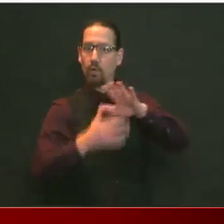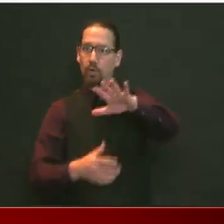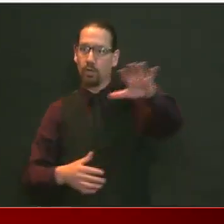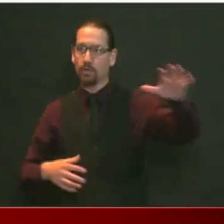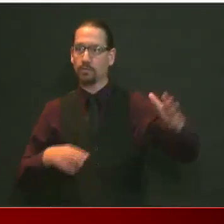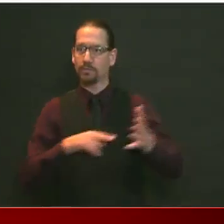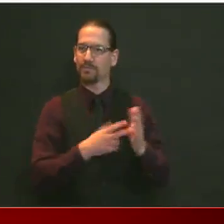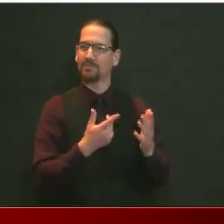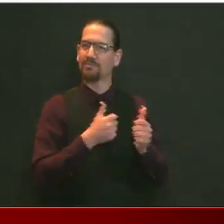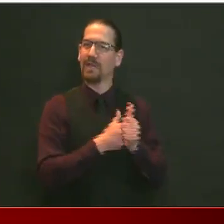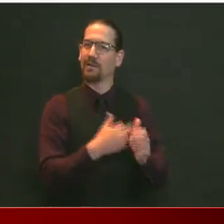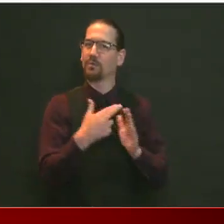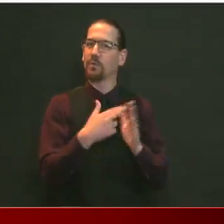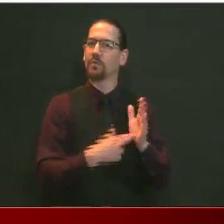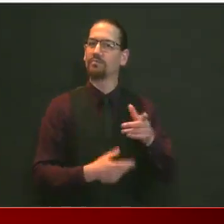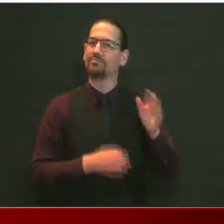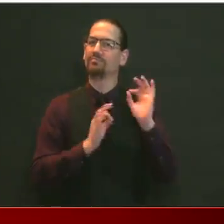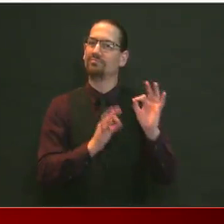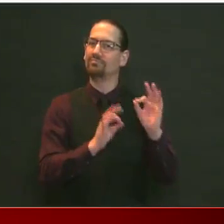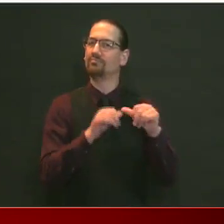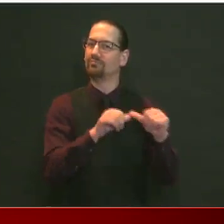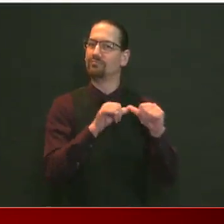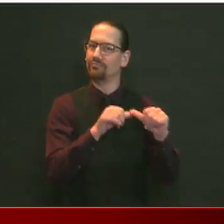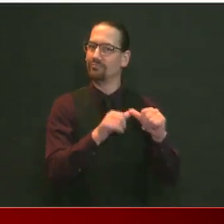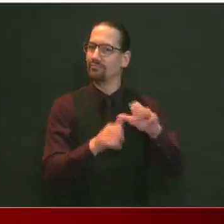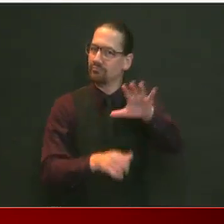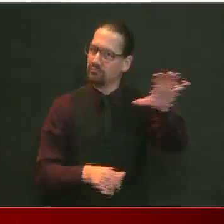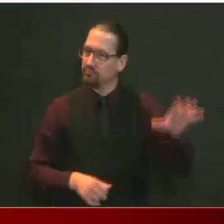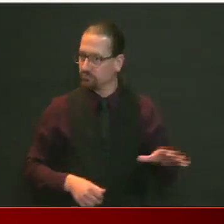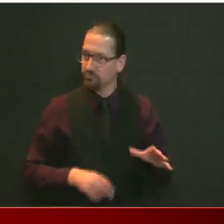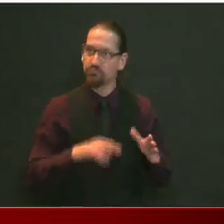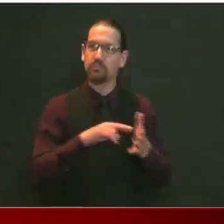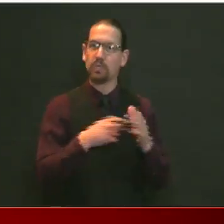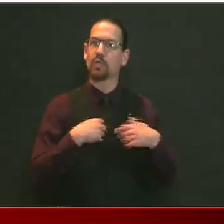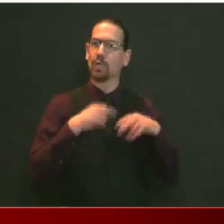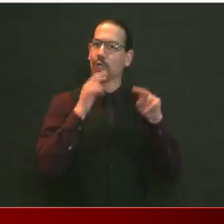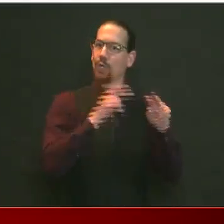SUCH A GOOD JOB WITH KEEPING EVERYONE ELSE SAFE IS BECAUSE PEOPLE HAVE BEEN FOLLOWING THE